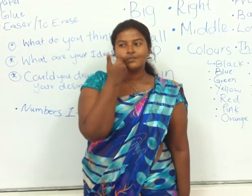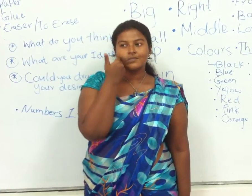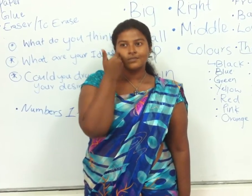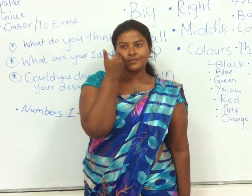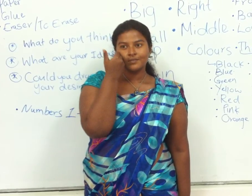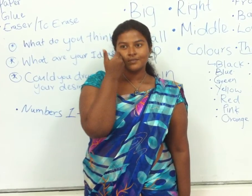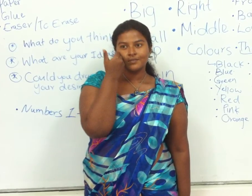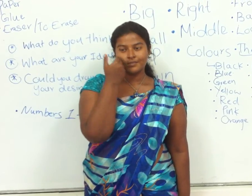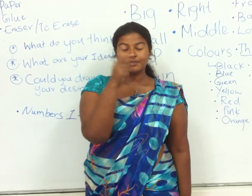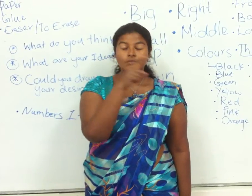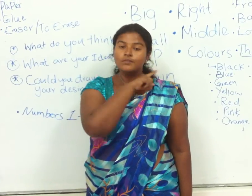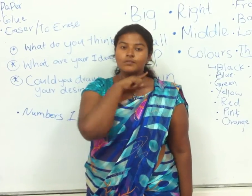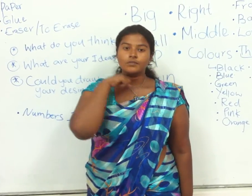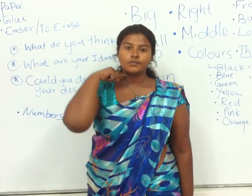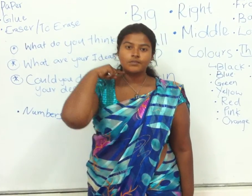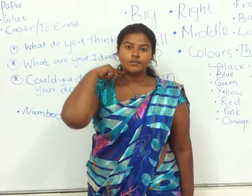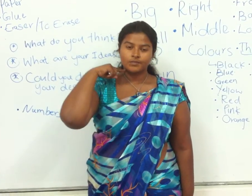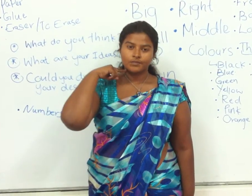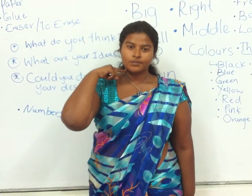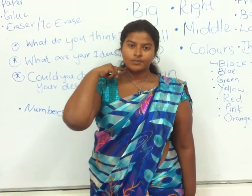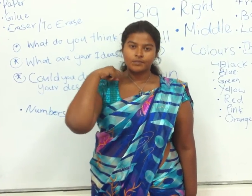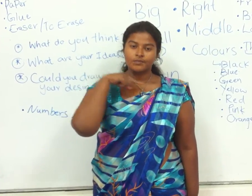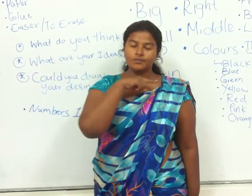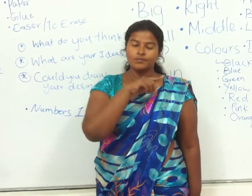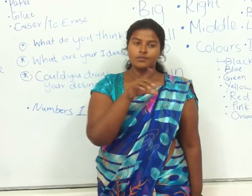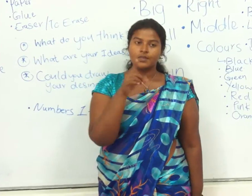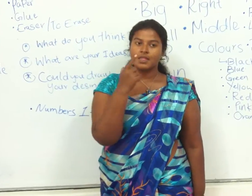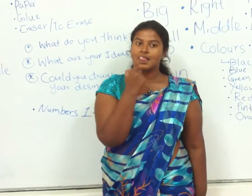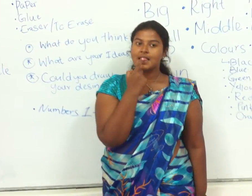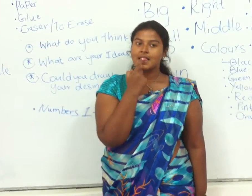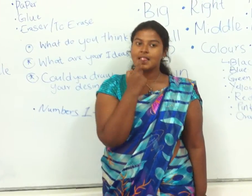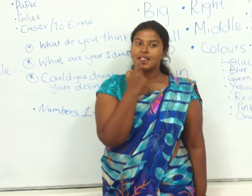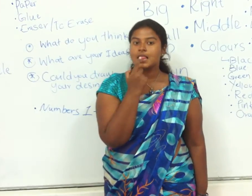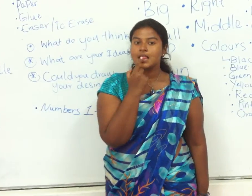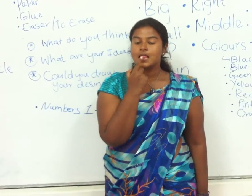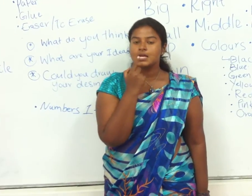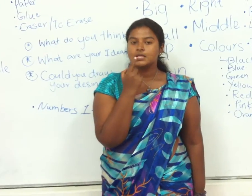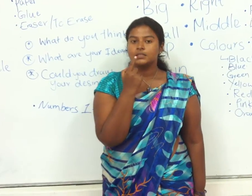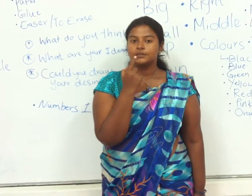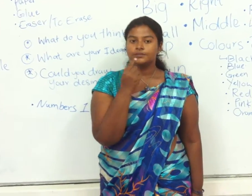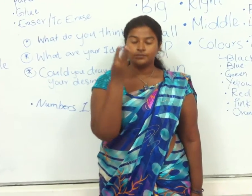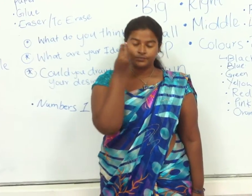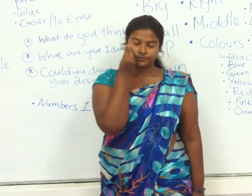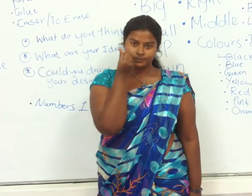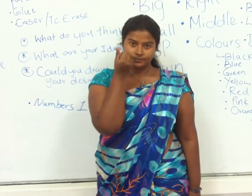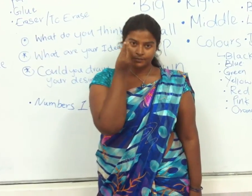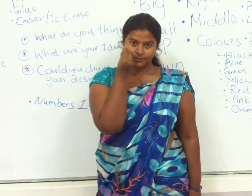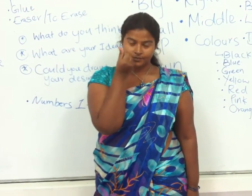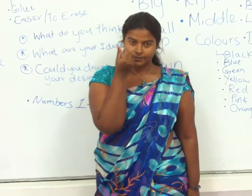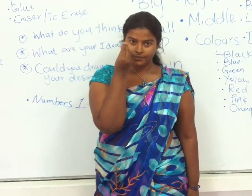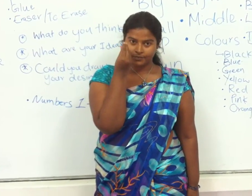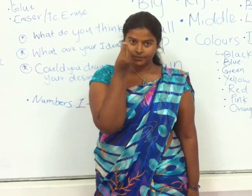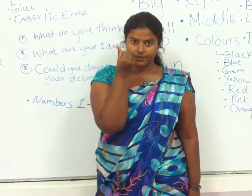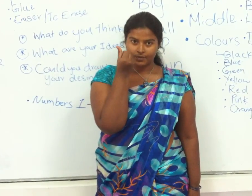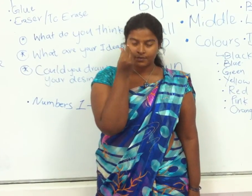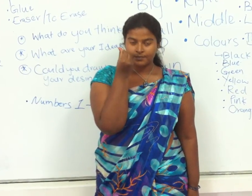red pink orange